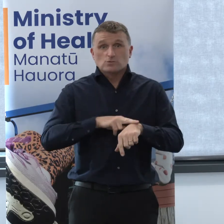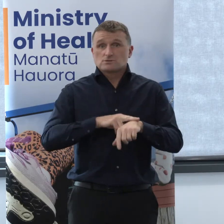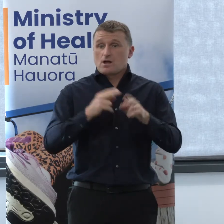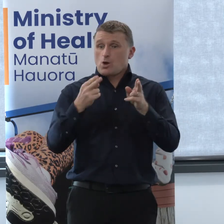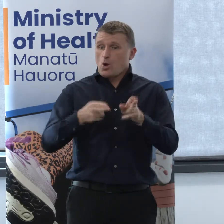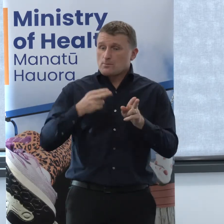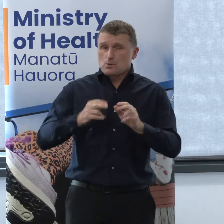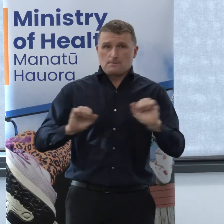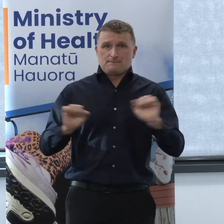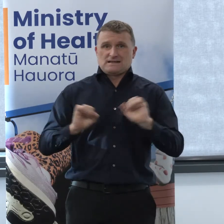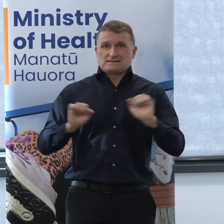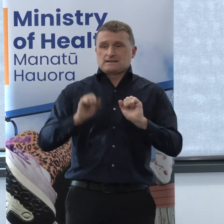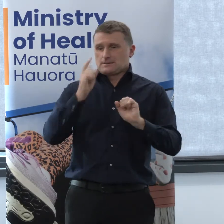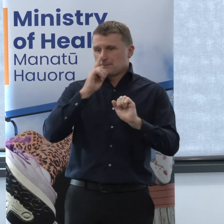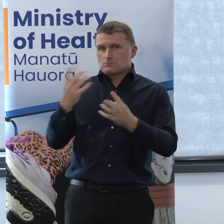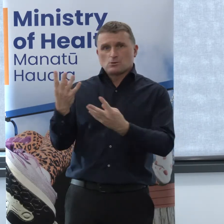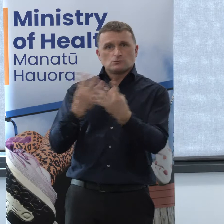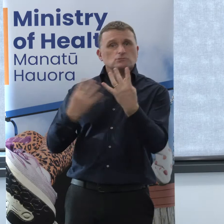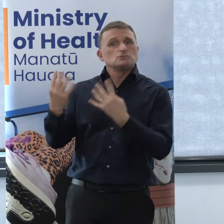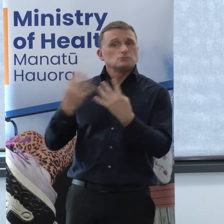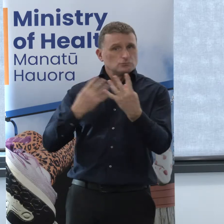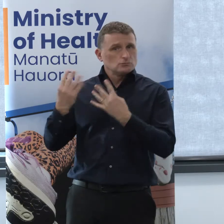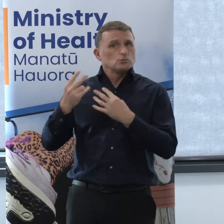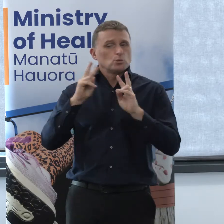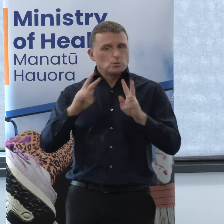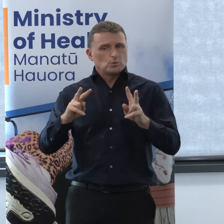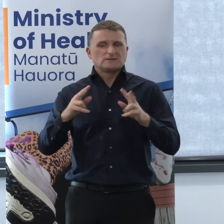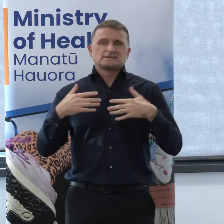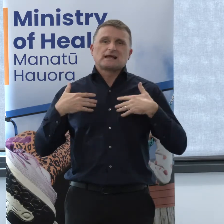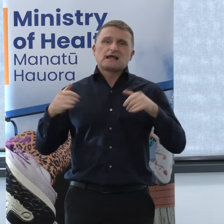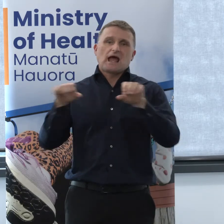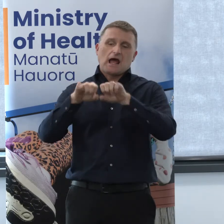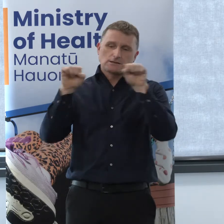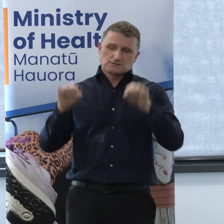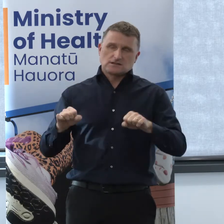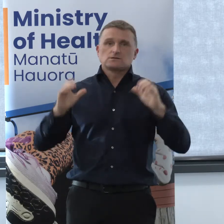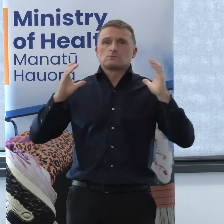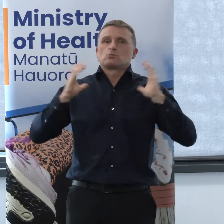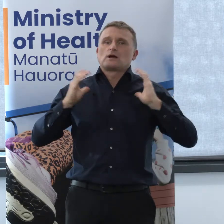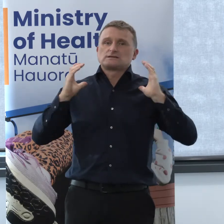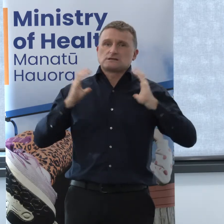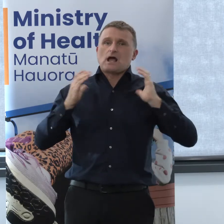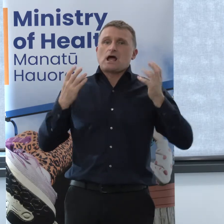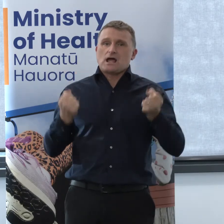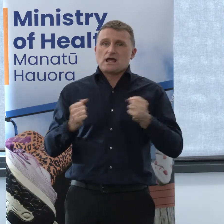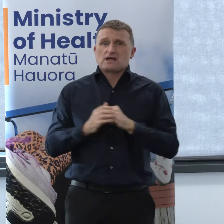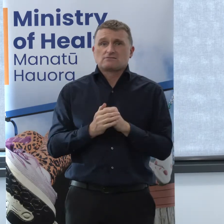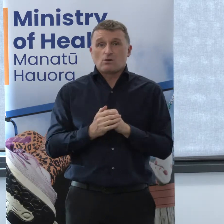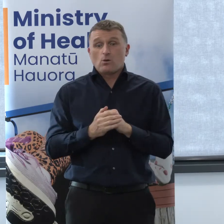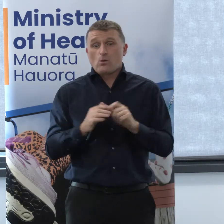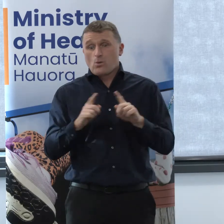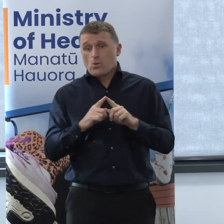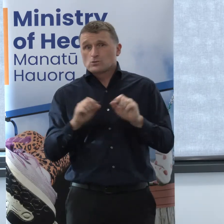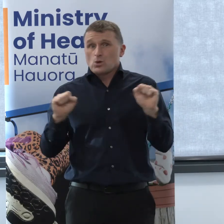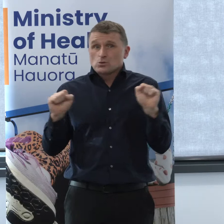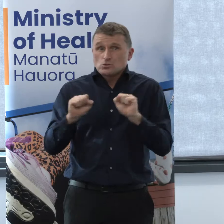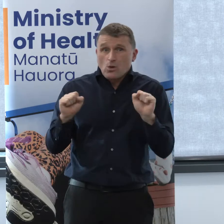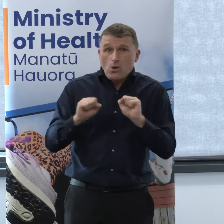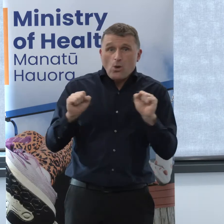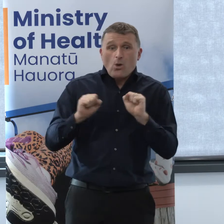As mentioned, we are already